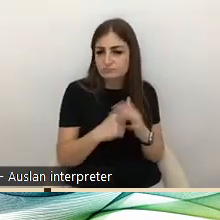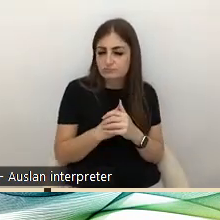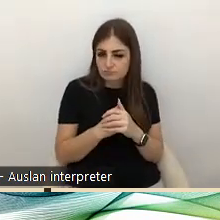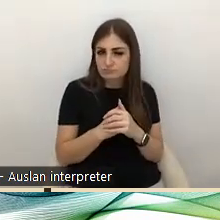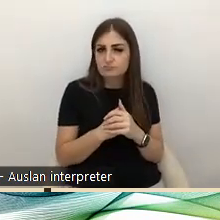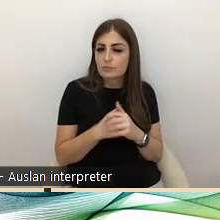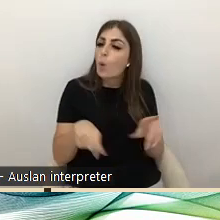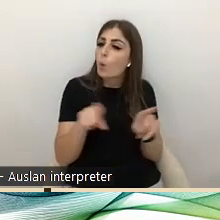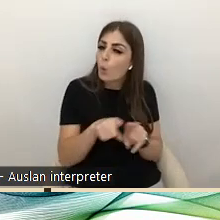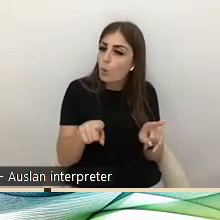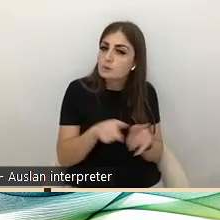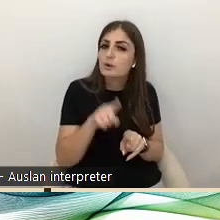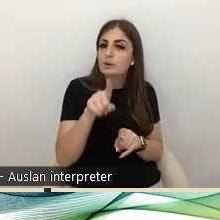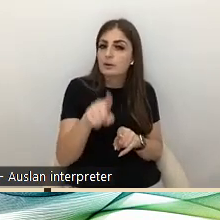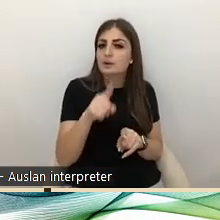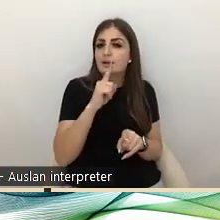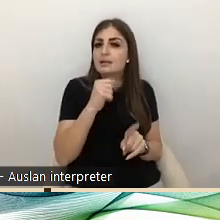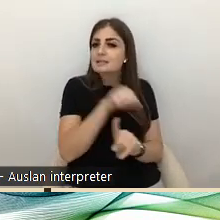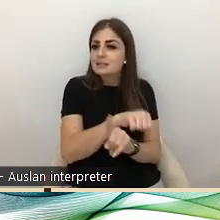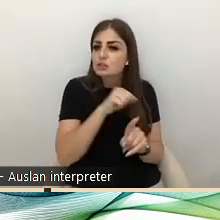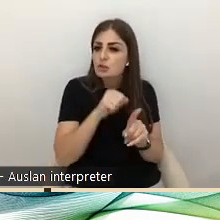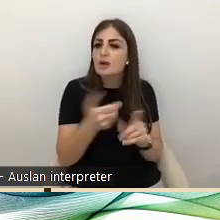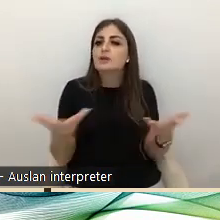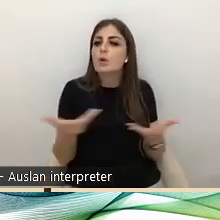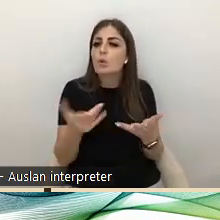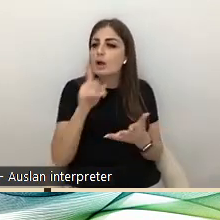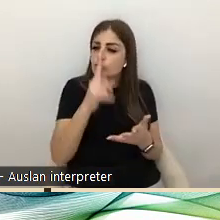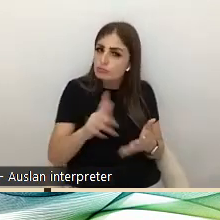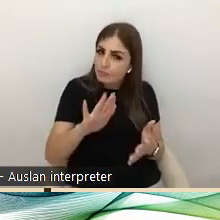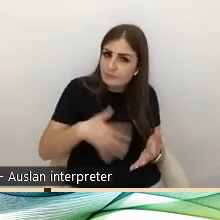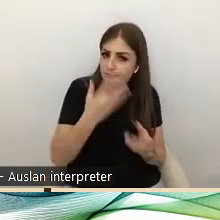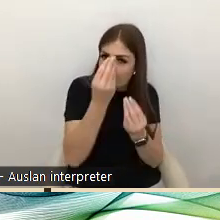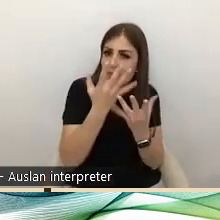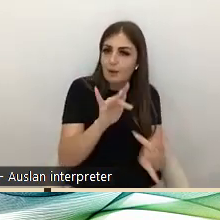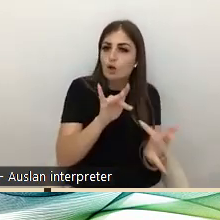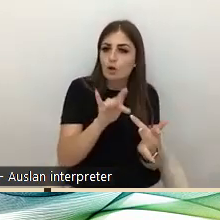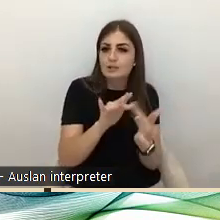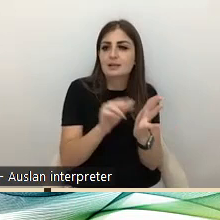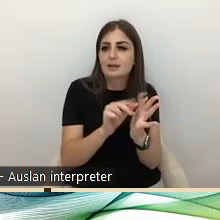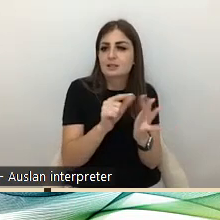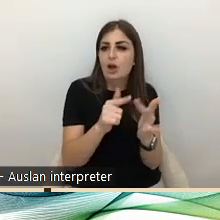And in instances where you may have expressed interest and contacted the NDIA and they agreed